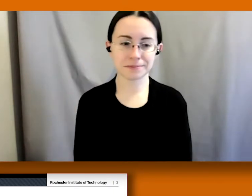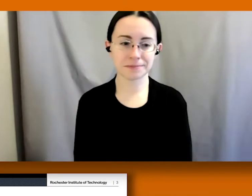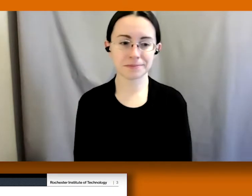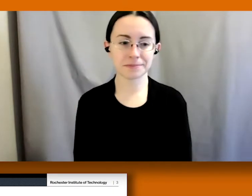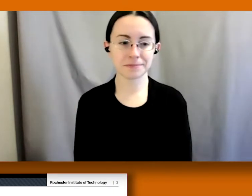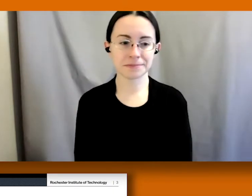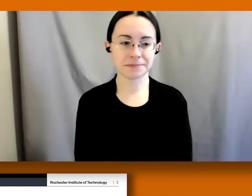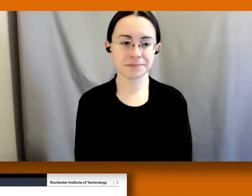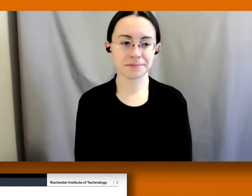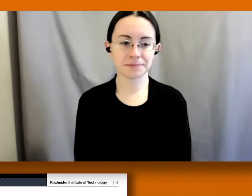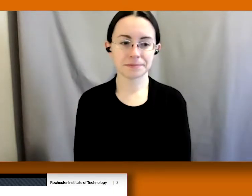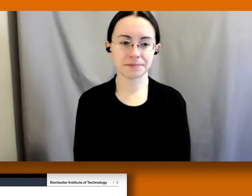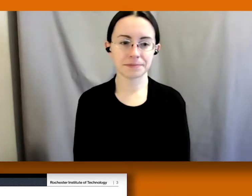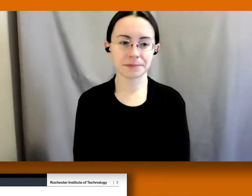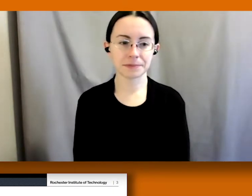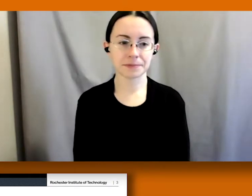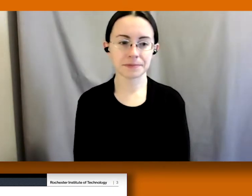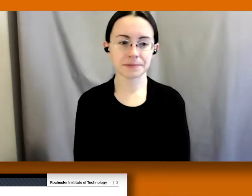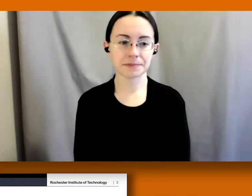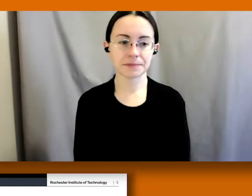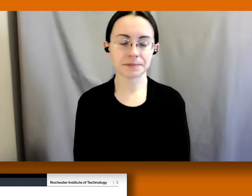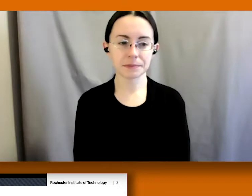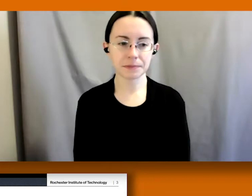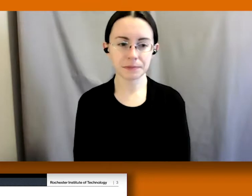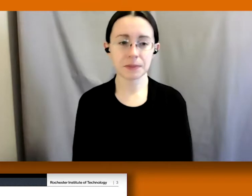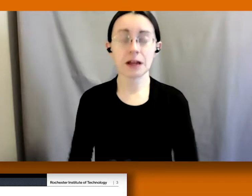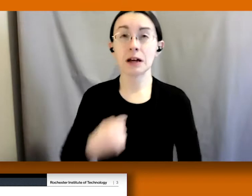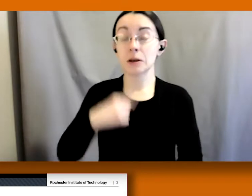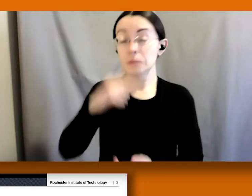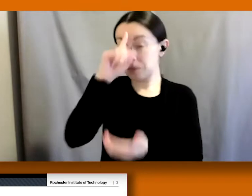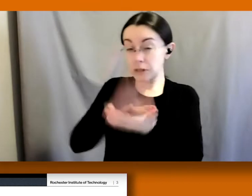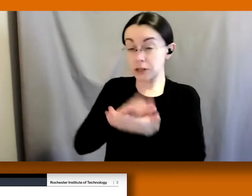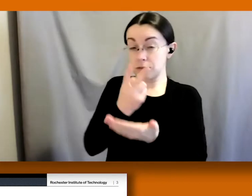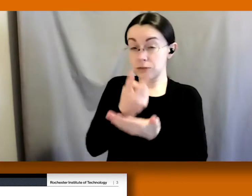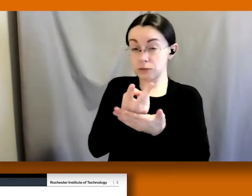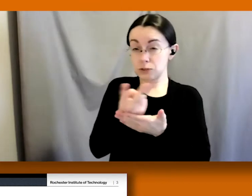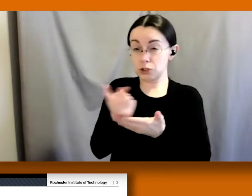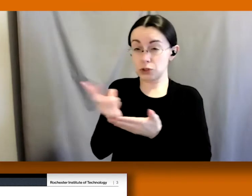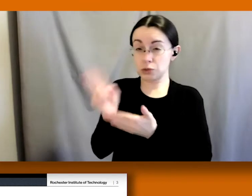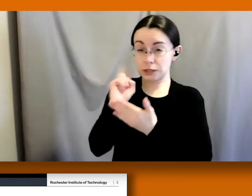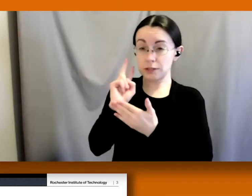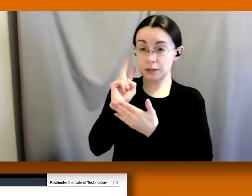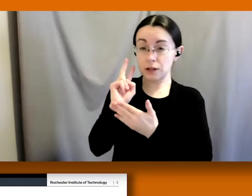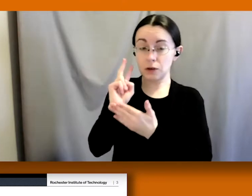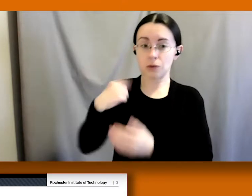Um, and I know, two weeks ago I think, we had the foundation ladies presenting as well.